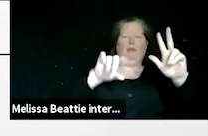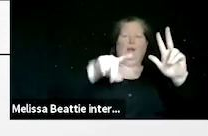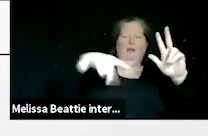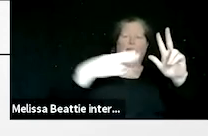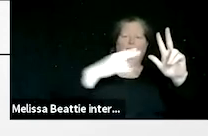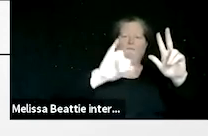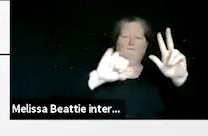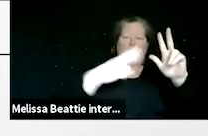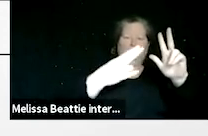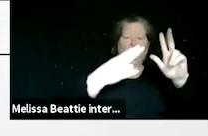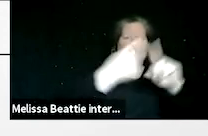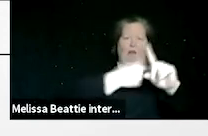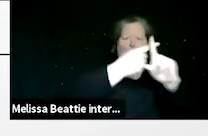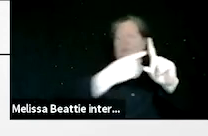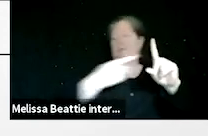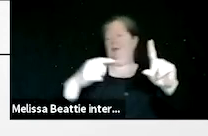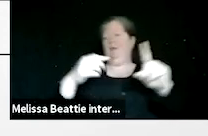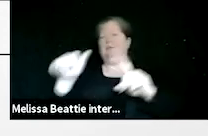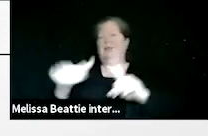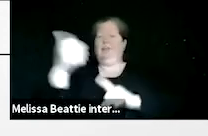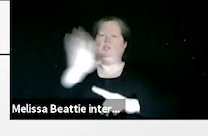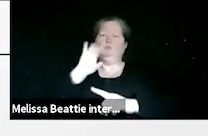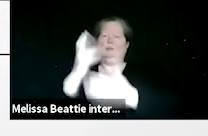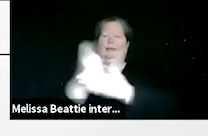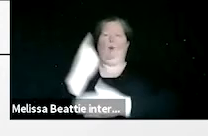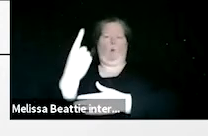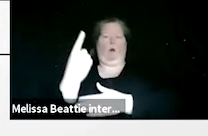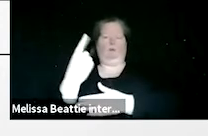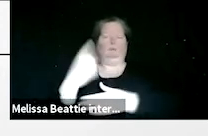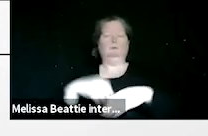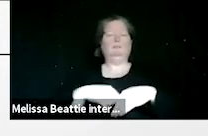Ben Woelk: And never did follow up presentations with these departments to talk about that results